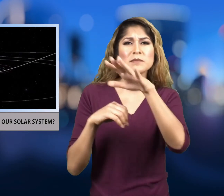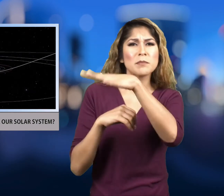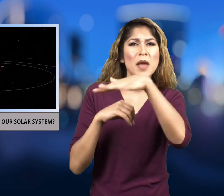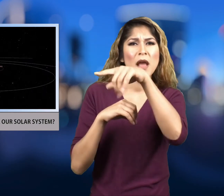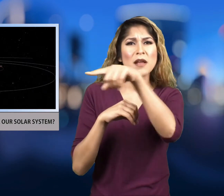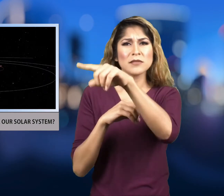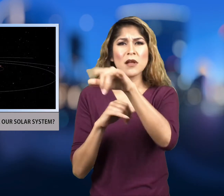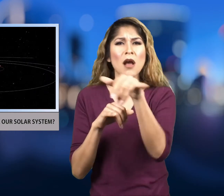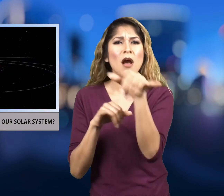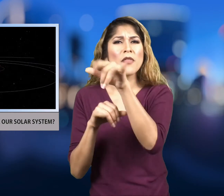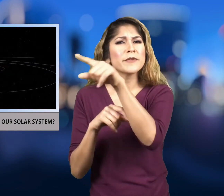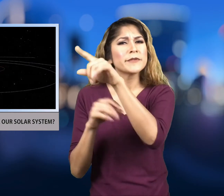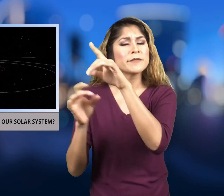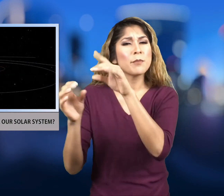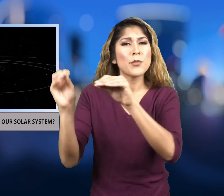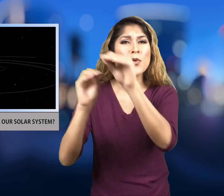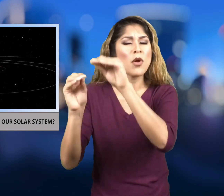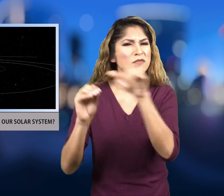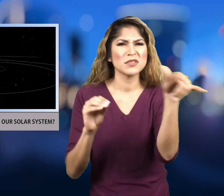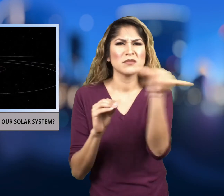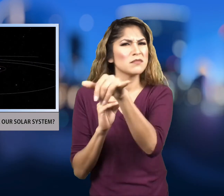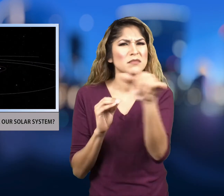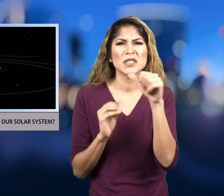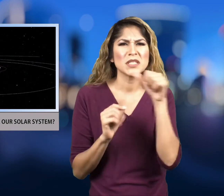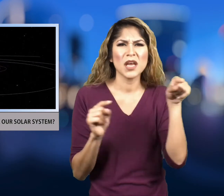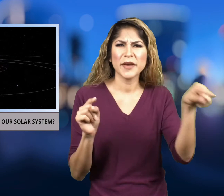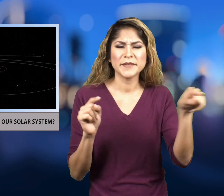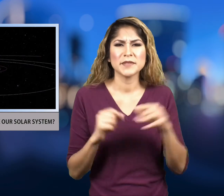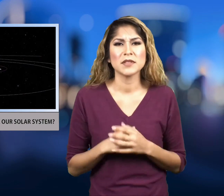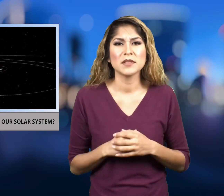match any typical orbit they have seen and